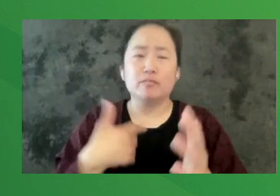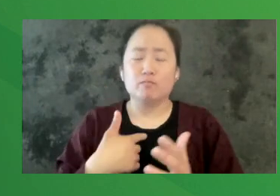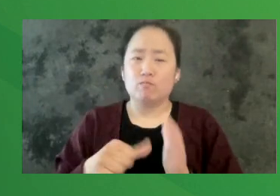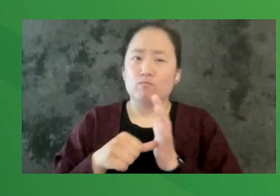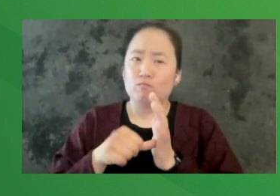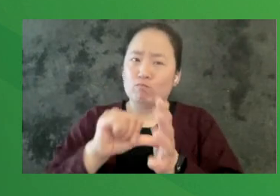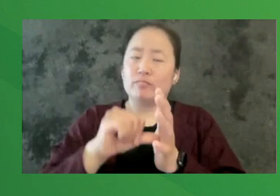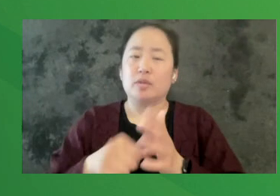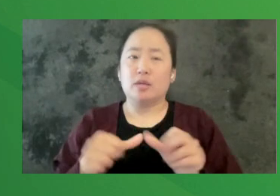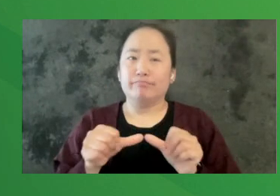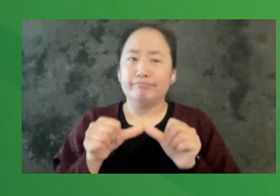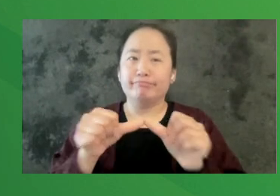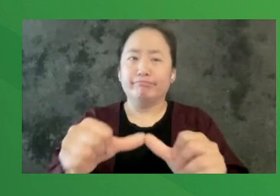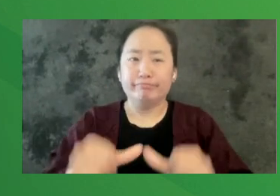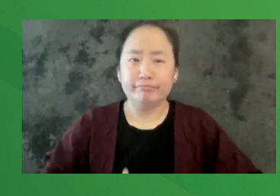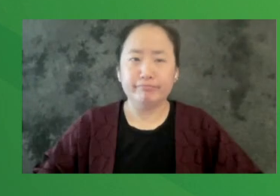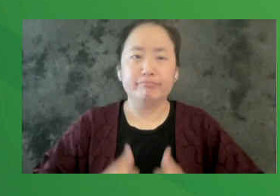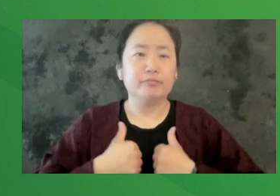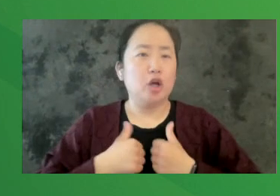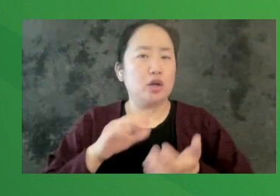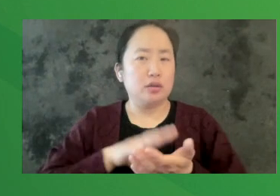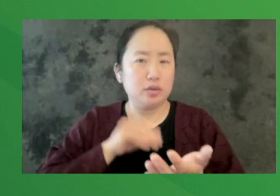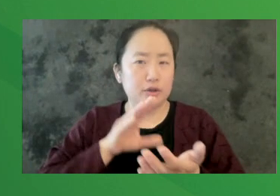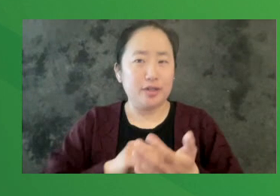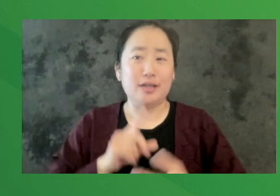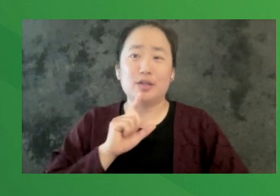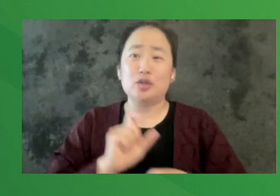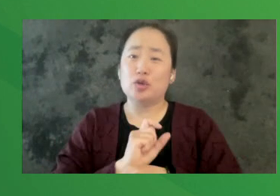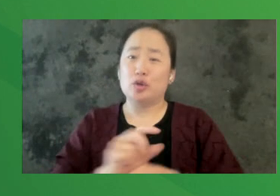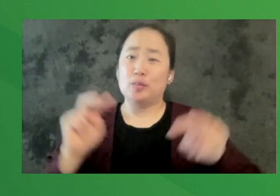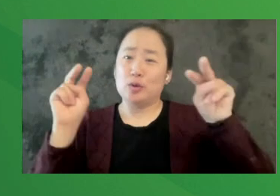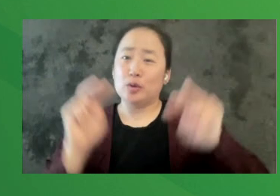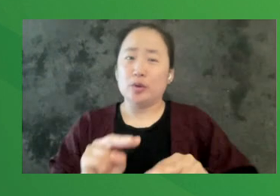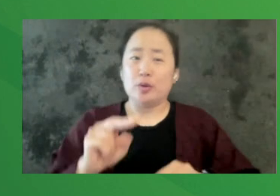are really looking at this intersection between environmental education and civic engagement.